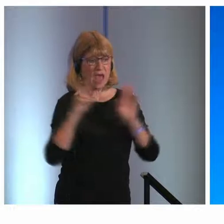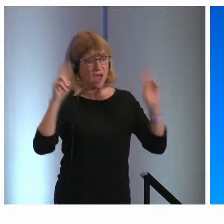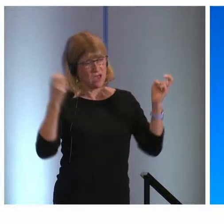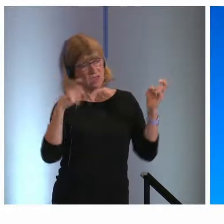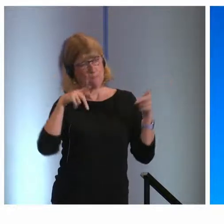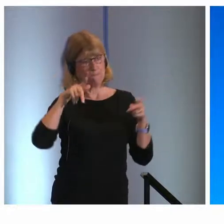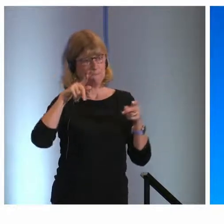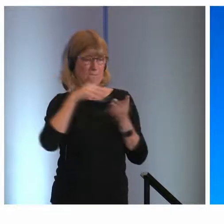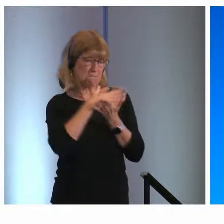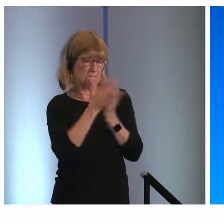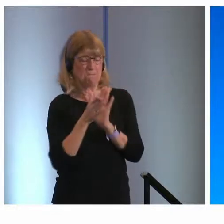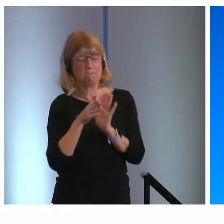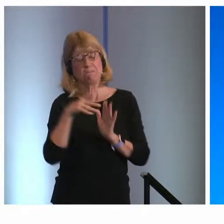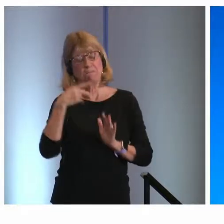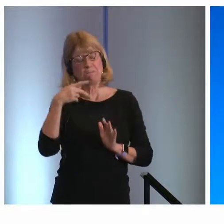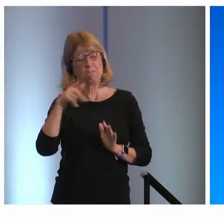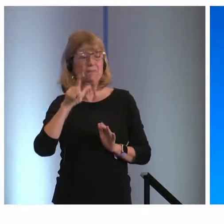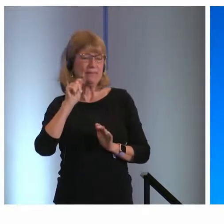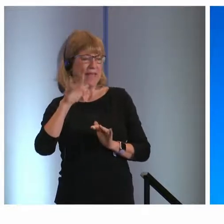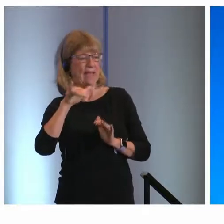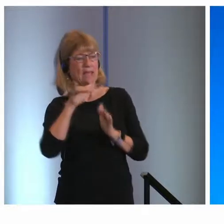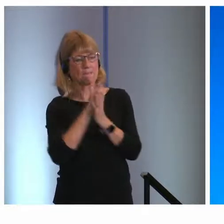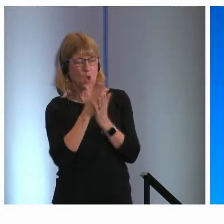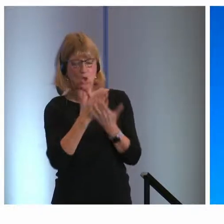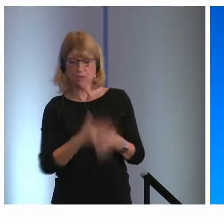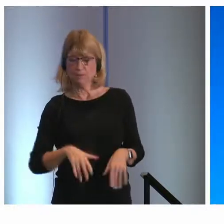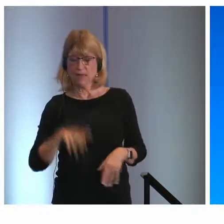been doing some excellent work, and created an inclusion